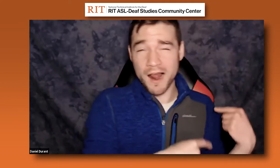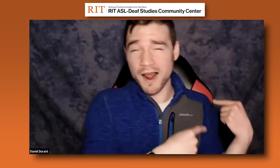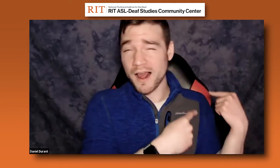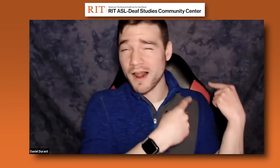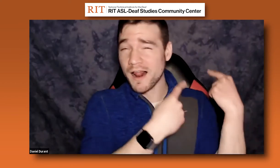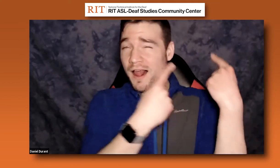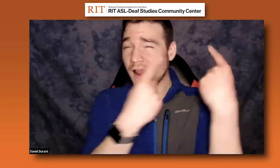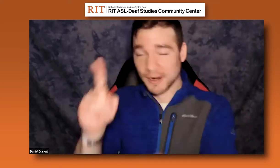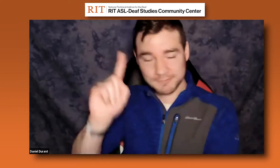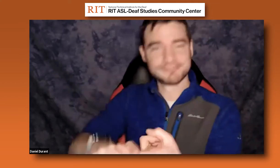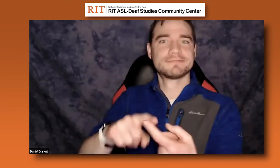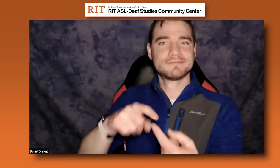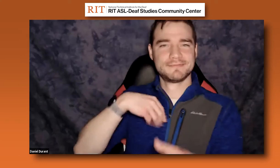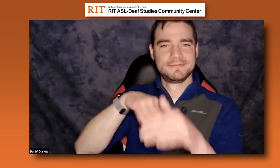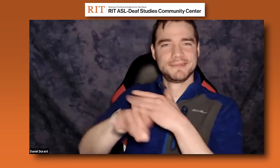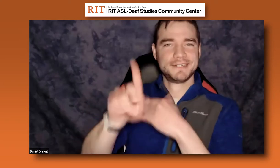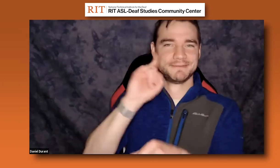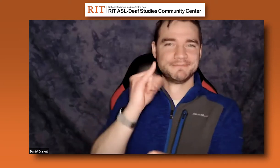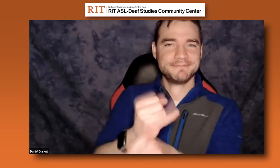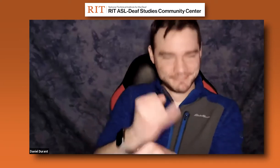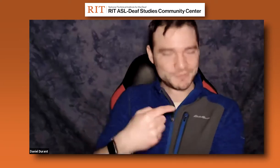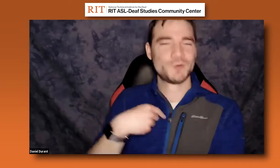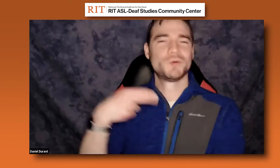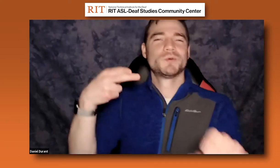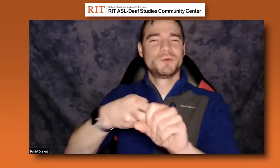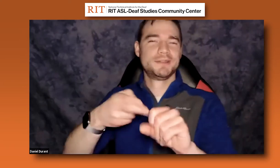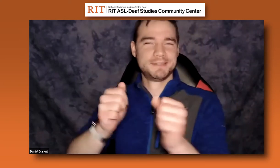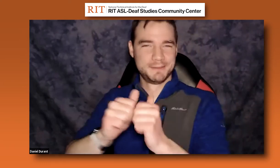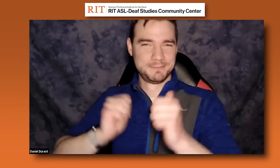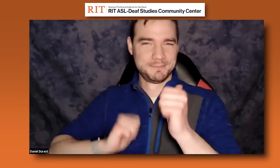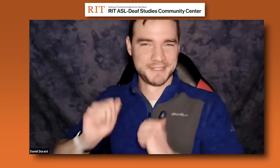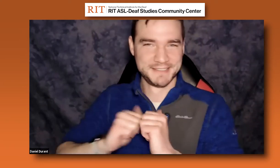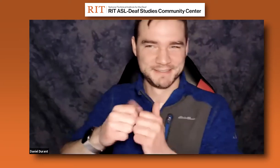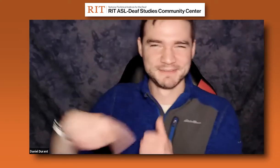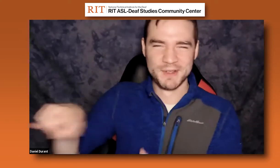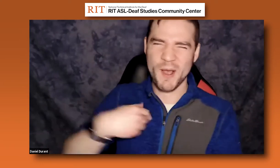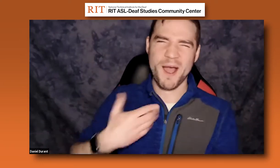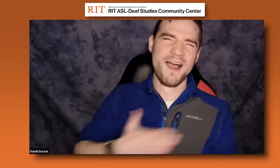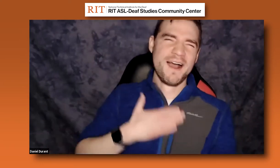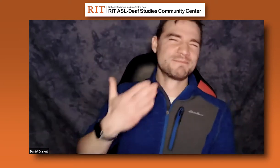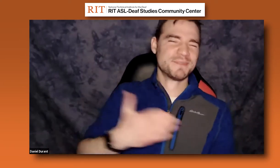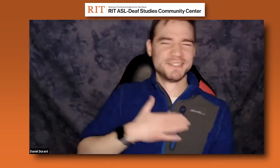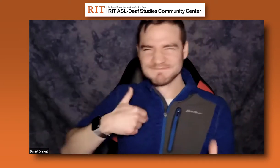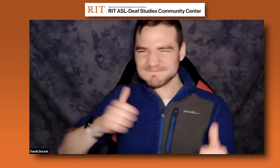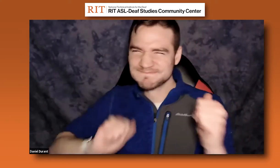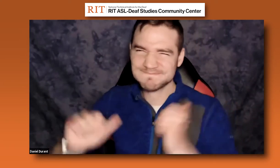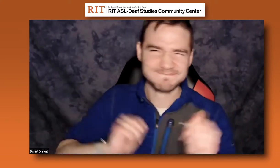when I was 9, and like I said, I wasn't in another until I came to the school for the Deaf.